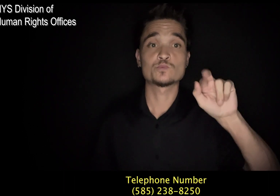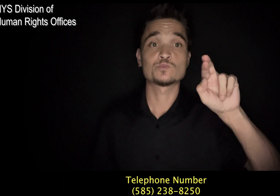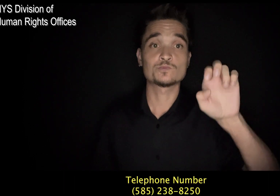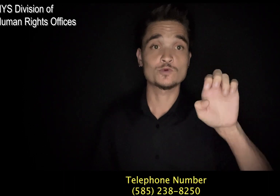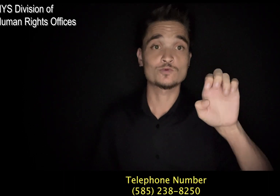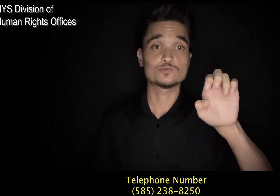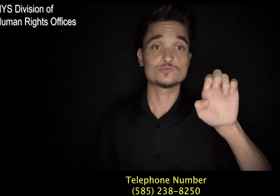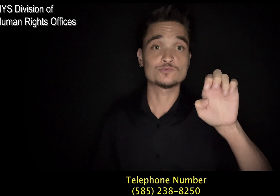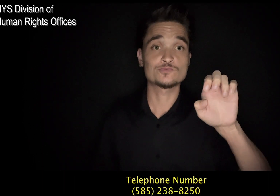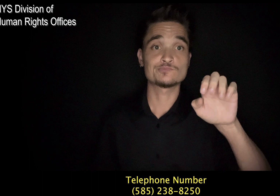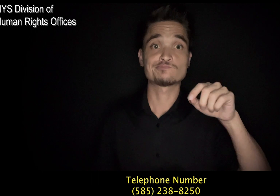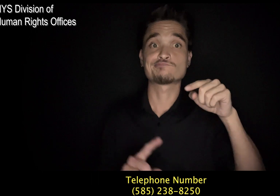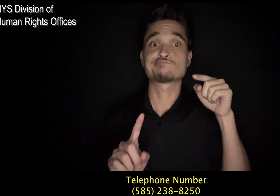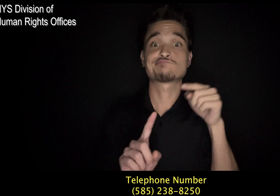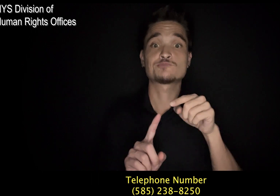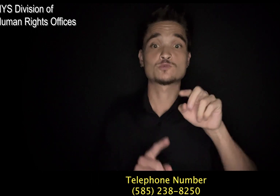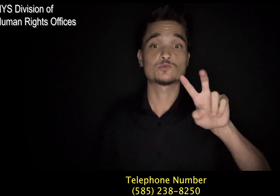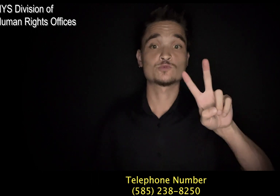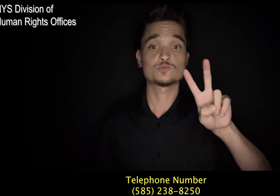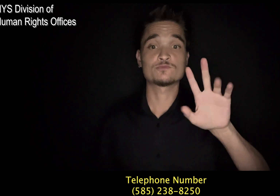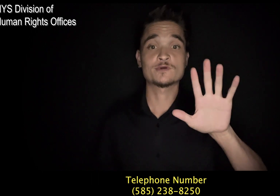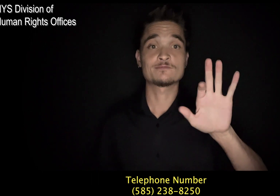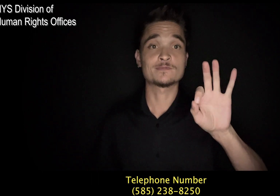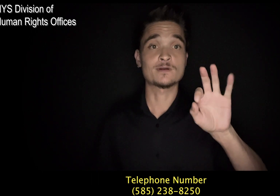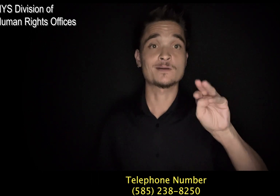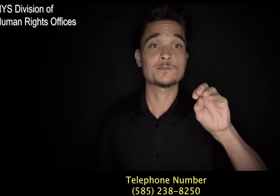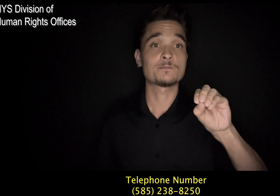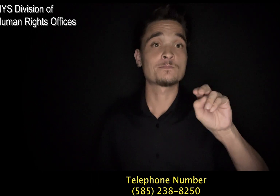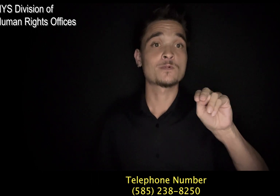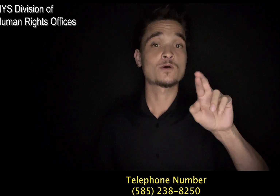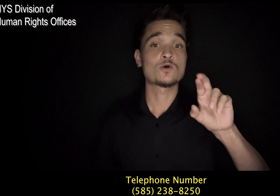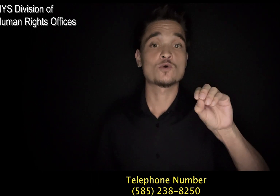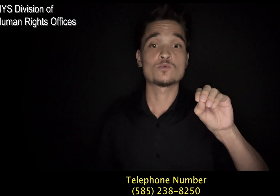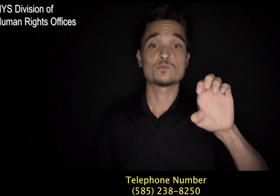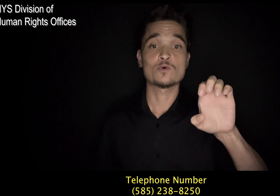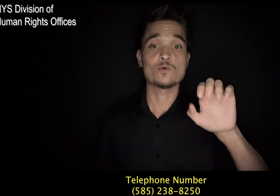Telephone Number (585) 238-8250